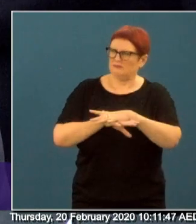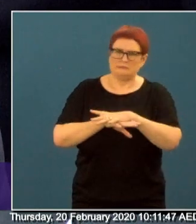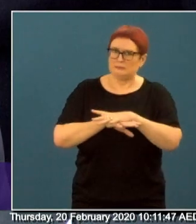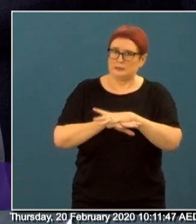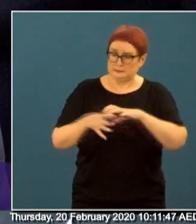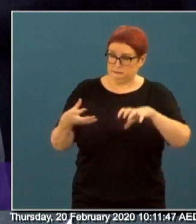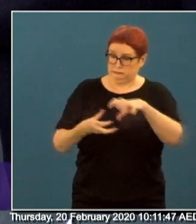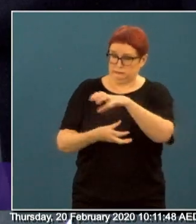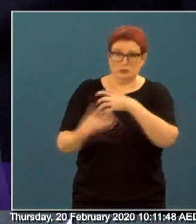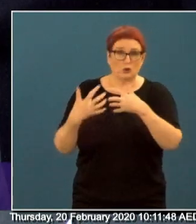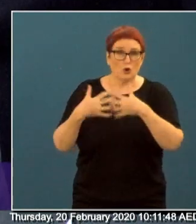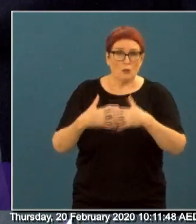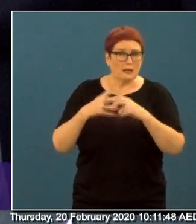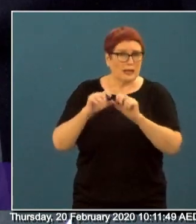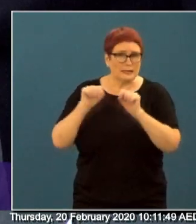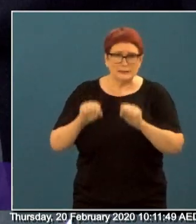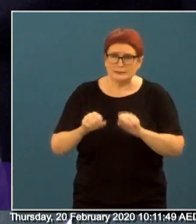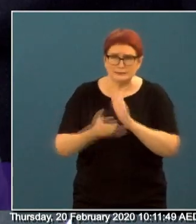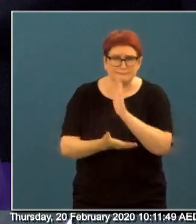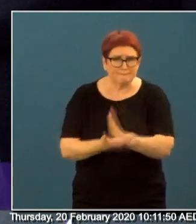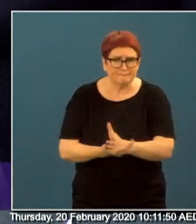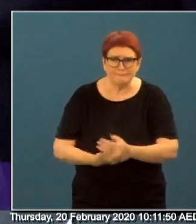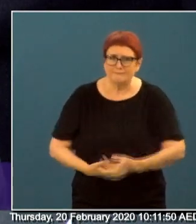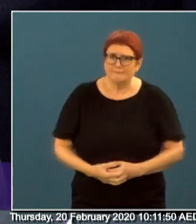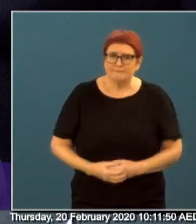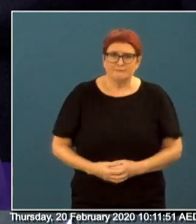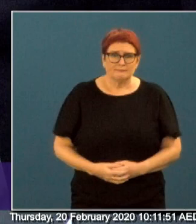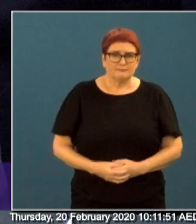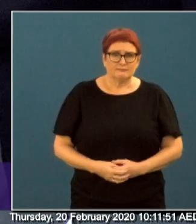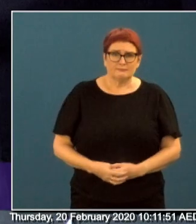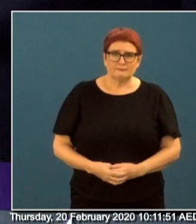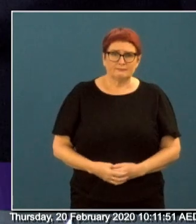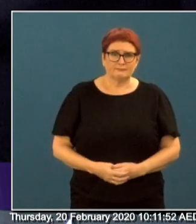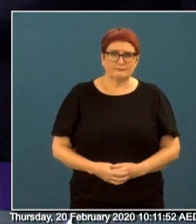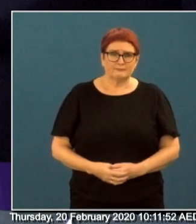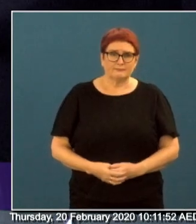And it's a point of contention.